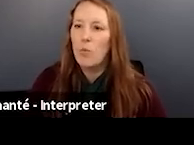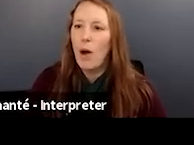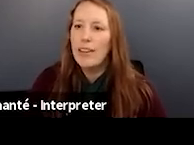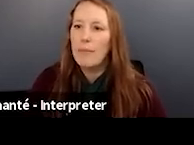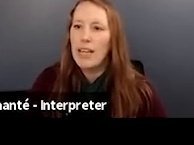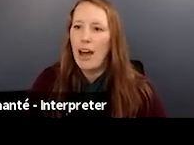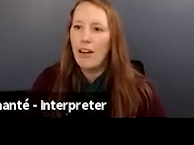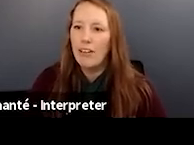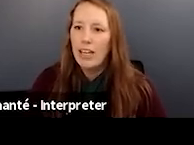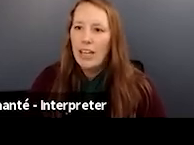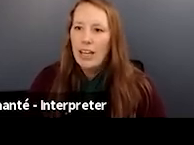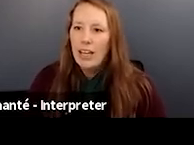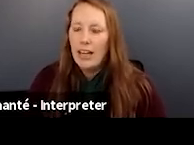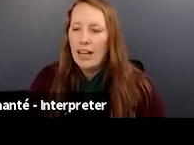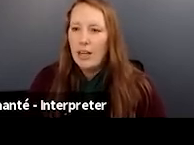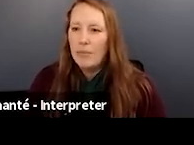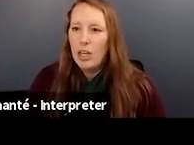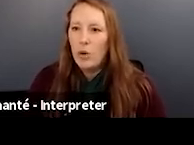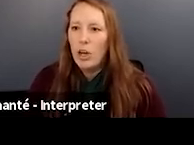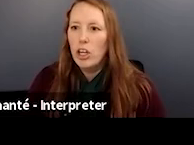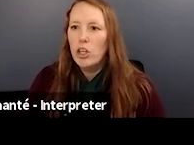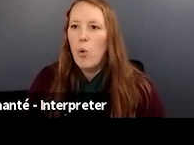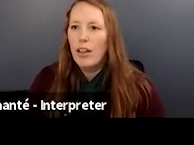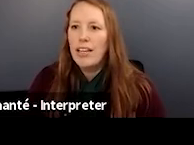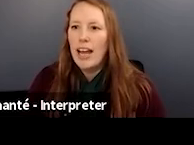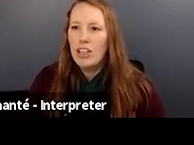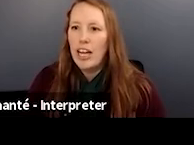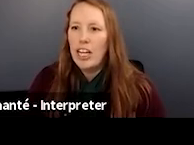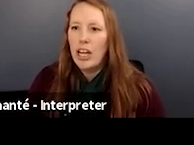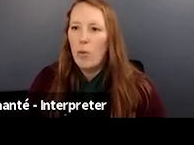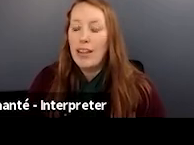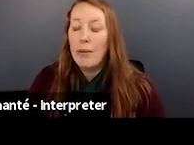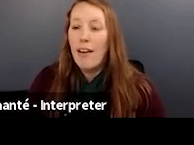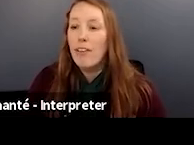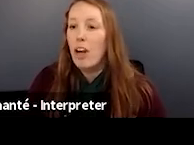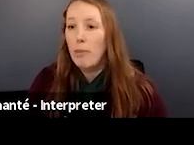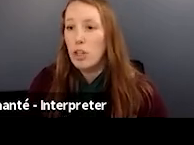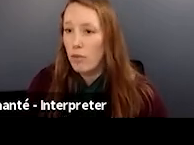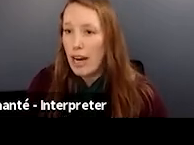and I wanted them to have a good quality education. I wanted them to have an option.